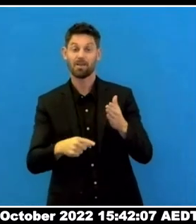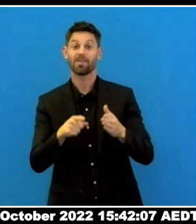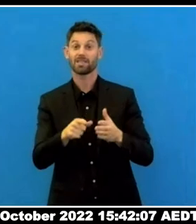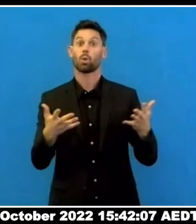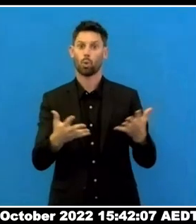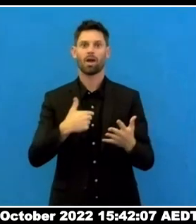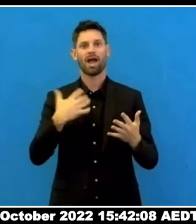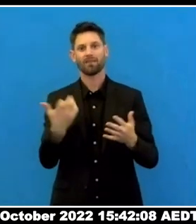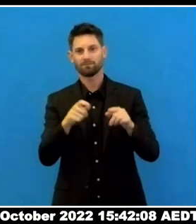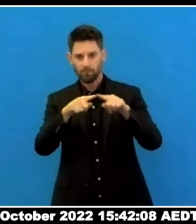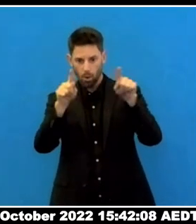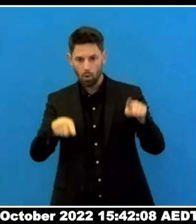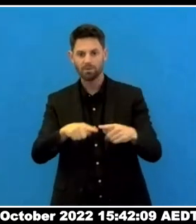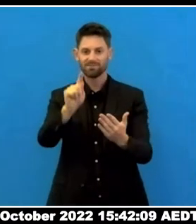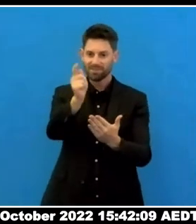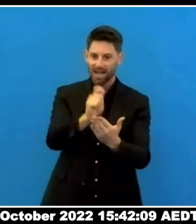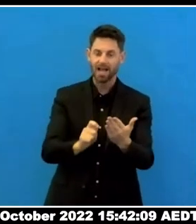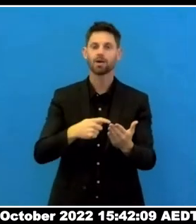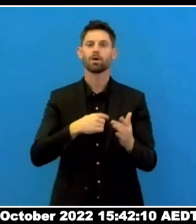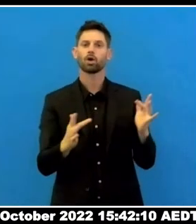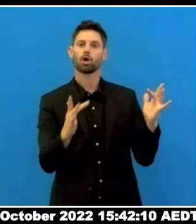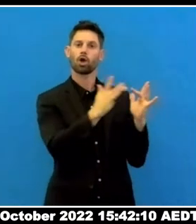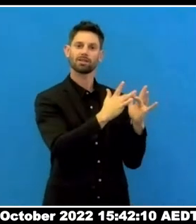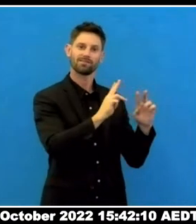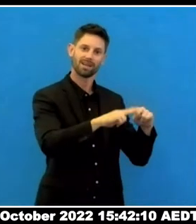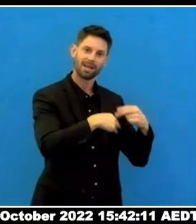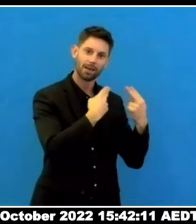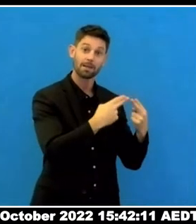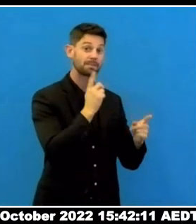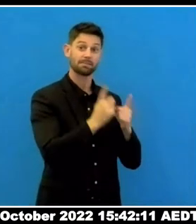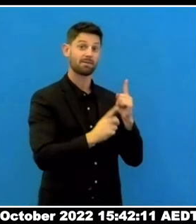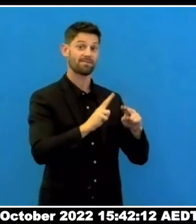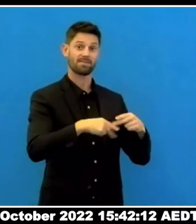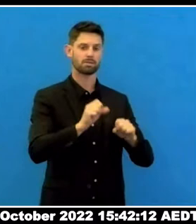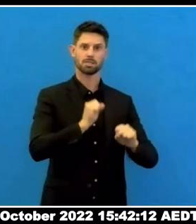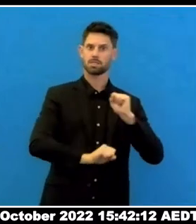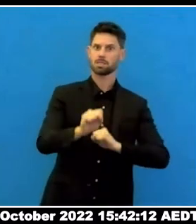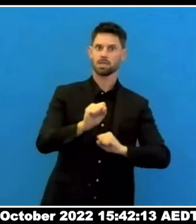And that's a big challenge. Sometimes the family refuses, so we have to keep encourage them.